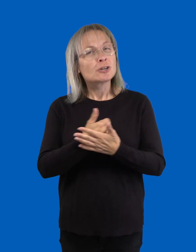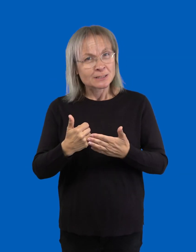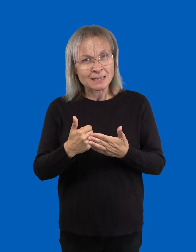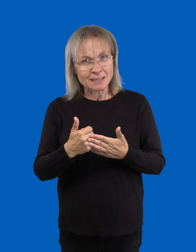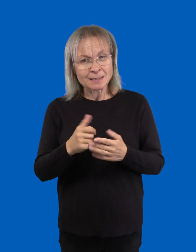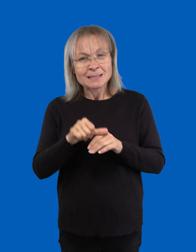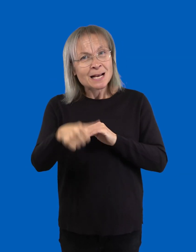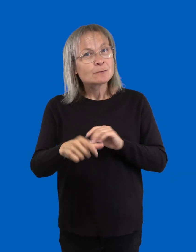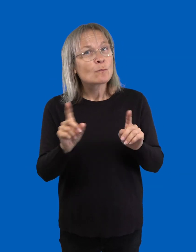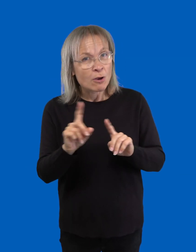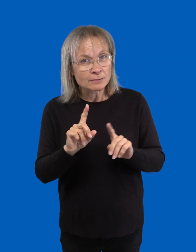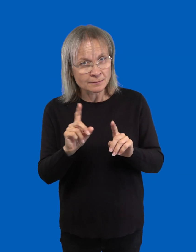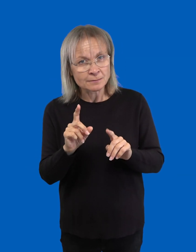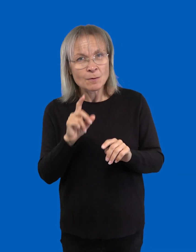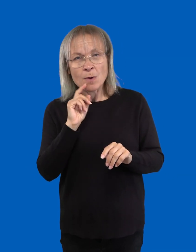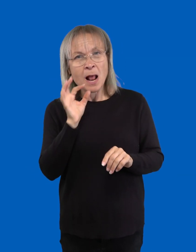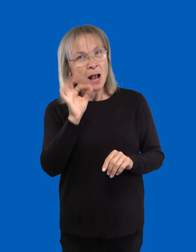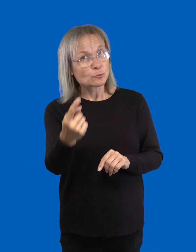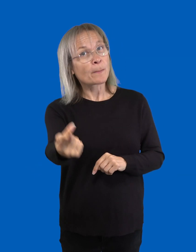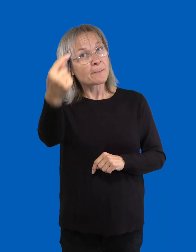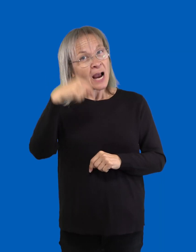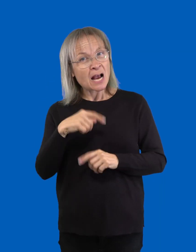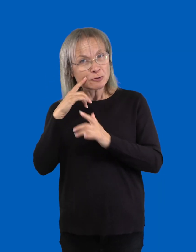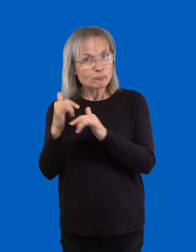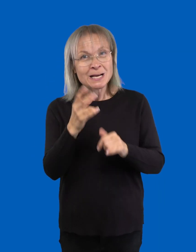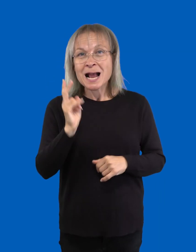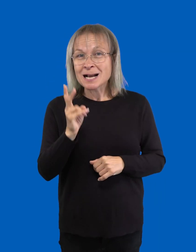We will usually call you back for screening again in 5 years time.